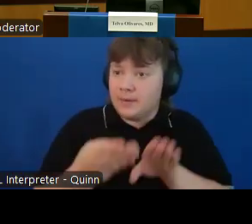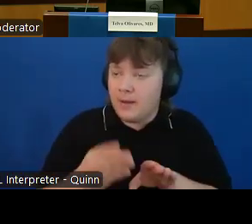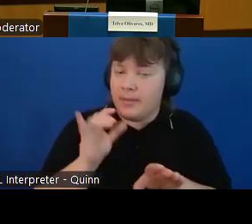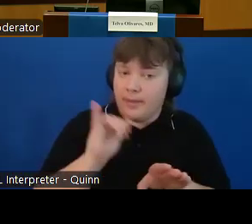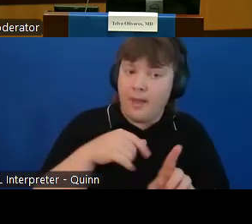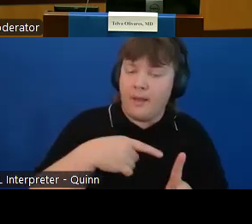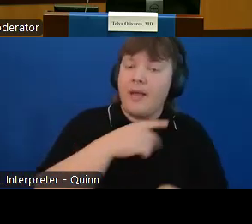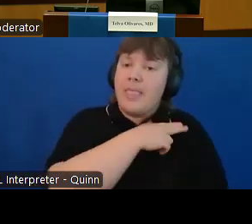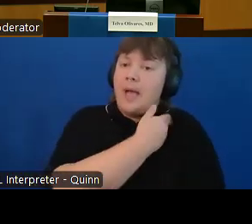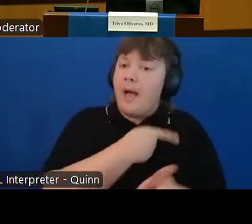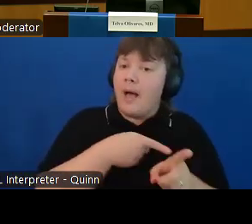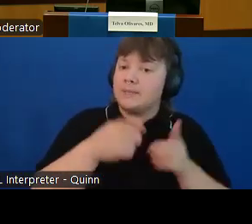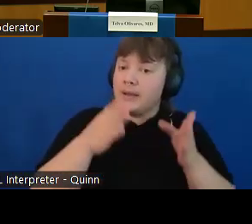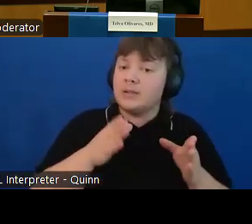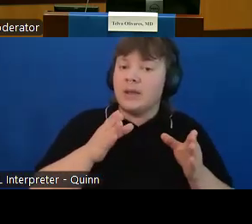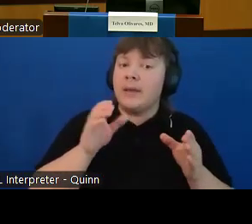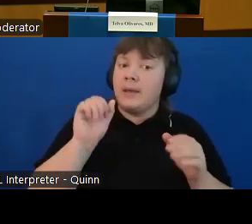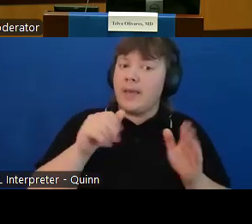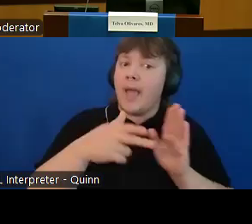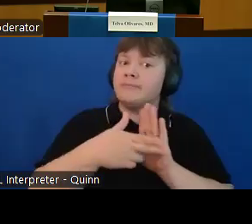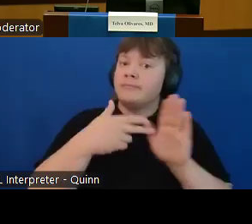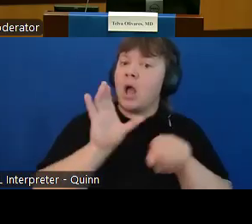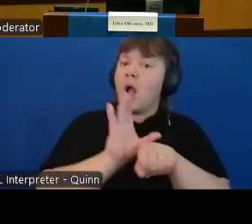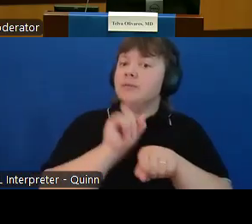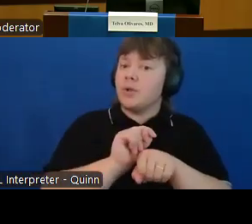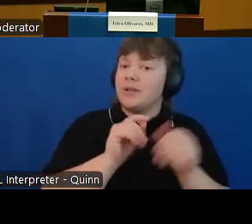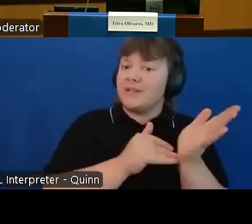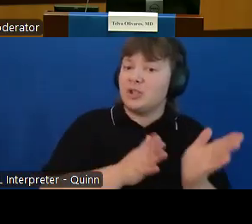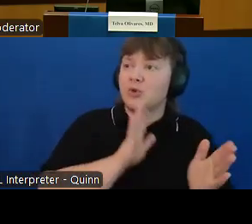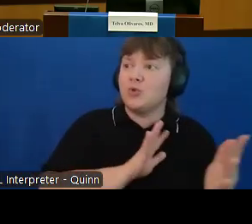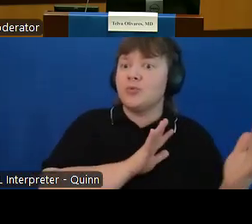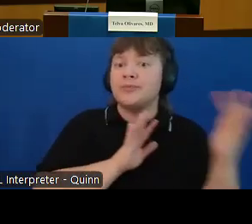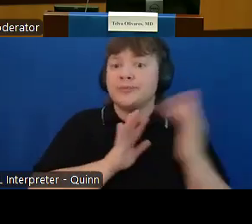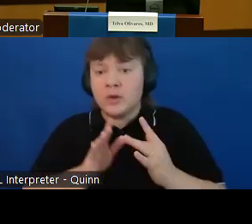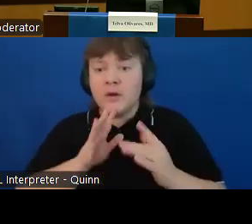hospitalist could be the consulting physician who reaches out to p of care for deeper exploration.